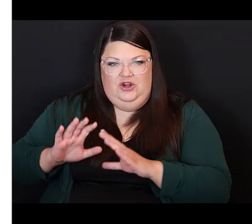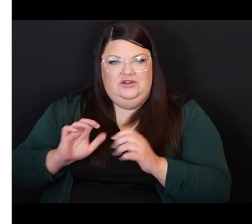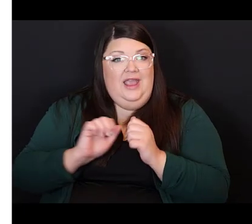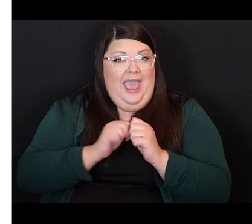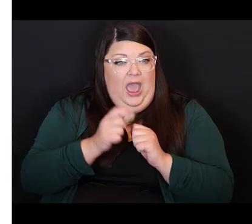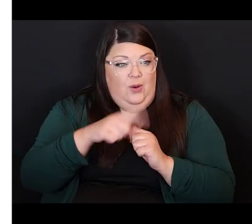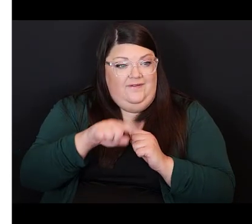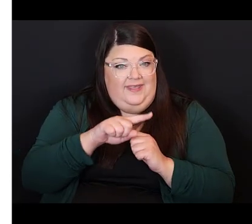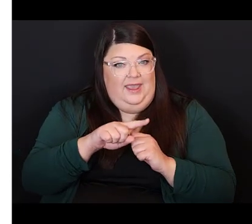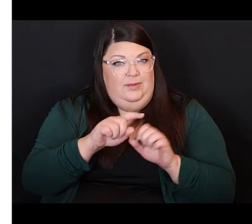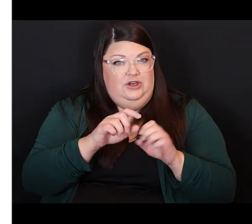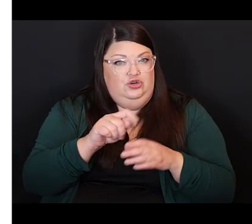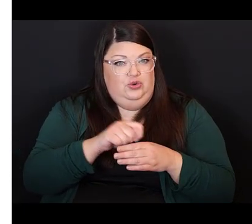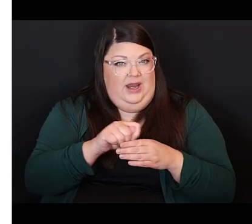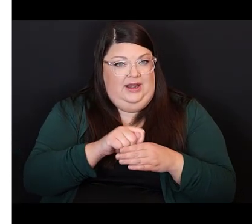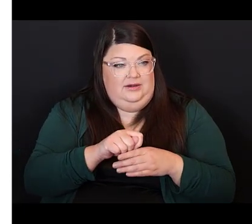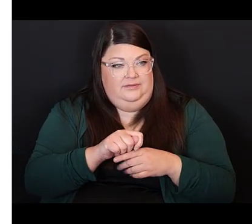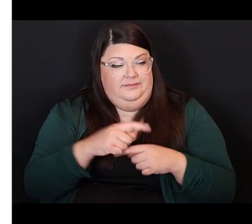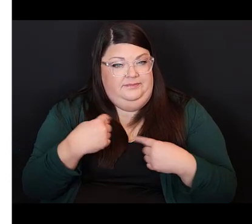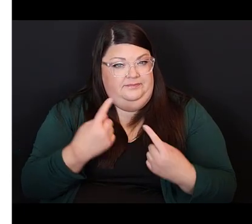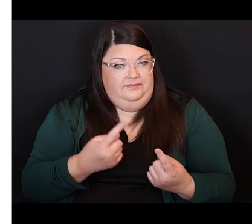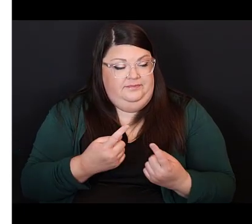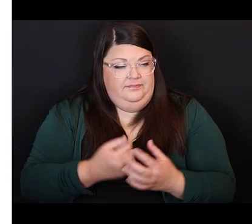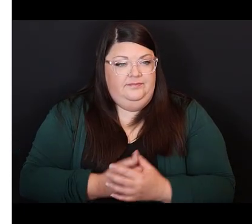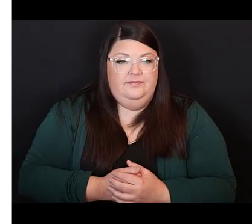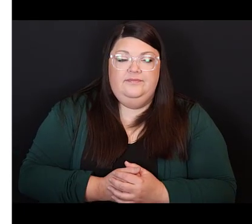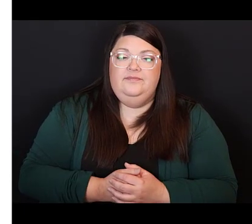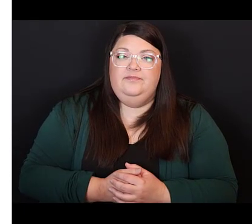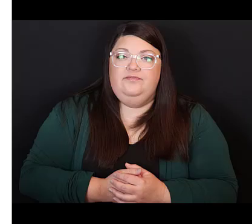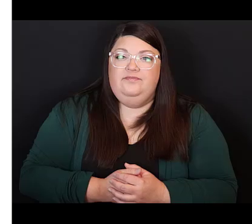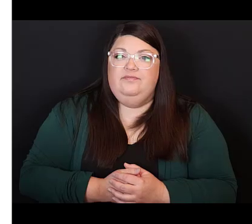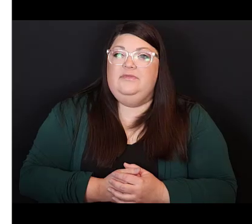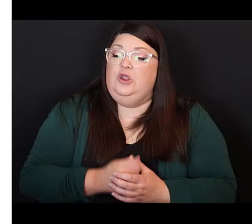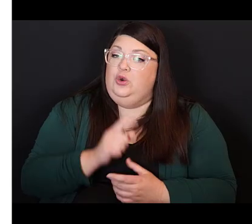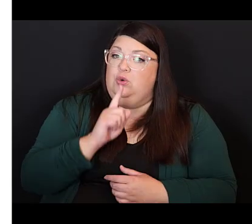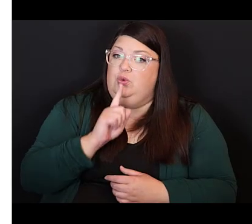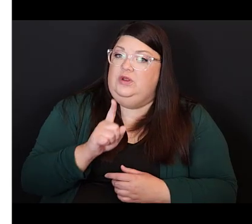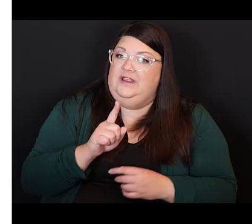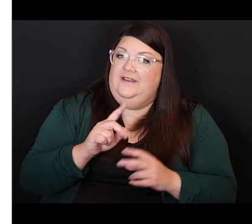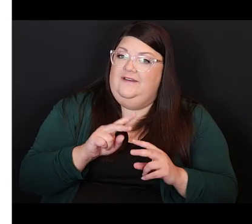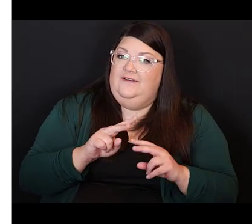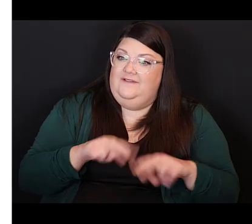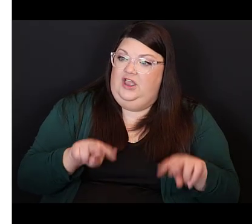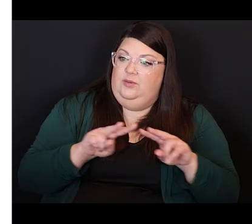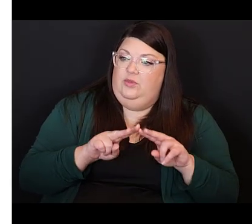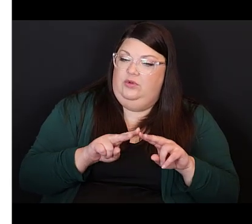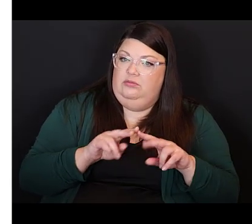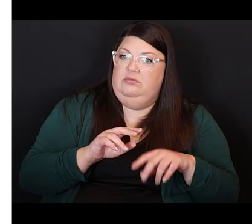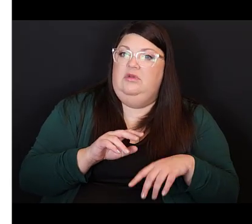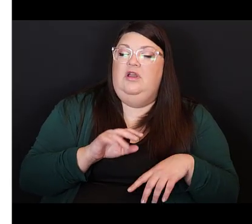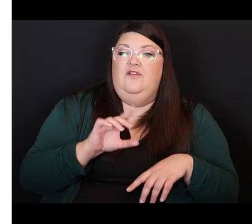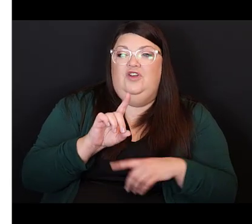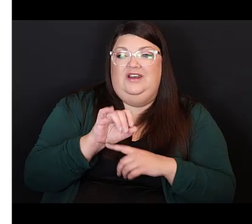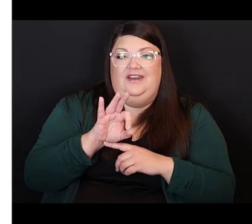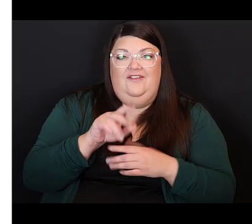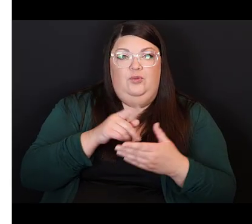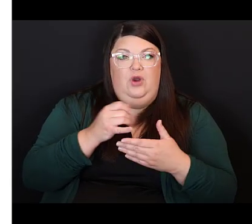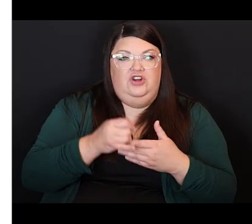evaluators, how have they been trained? It would be really valuable for a DIF